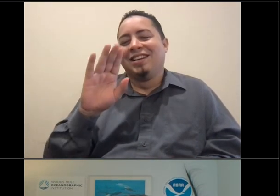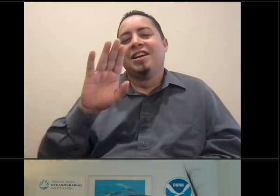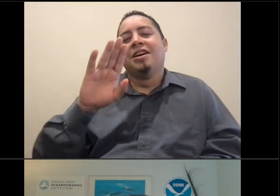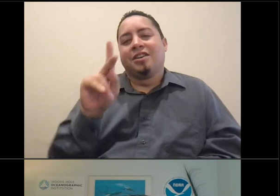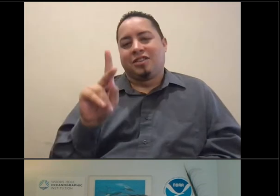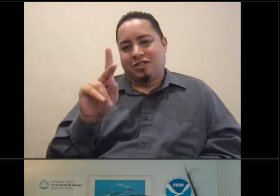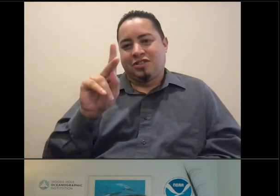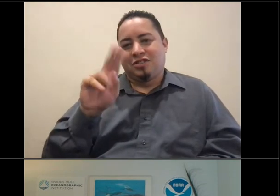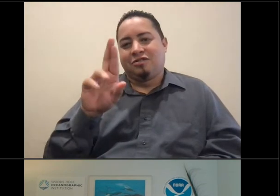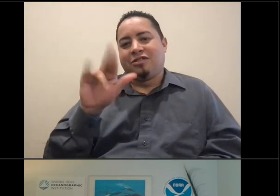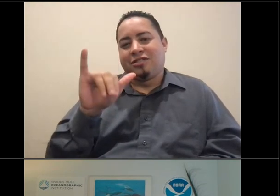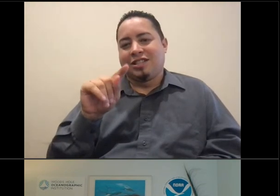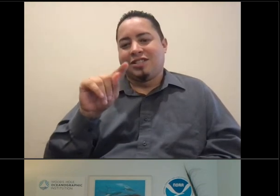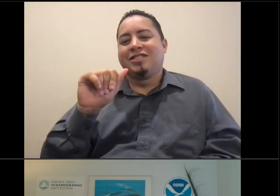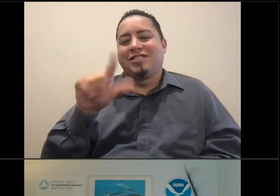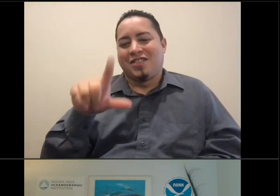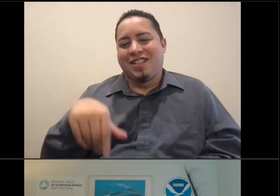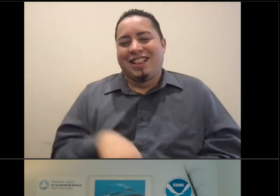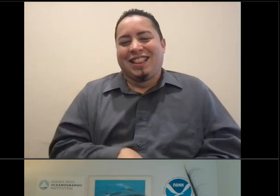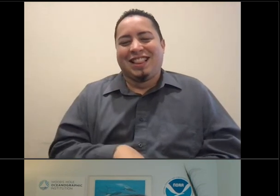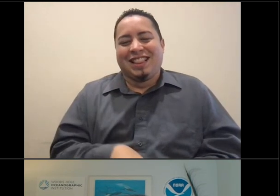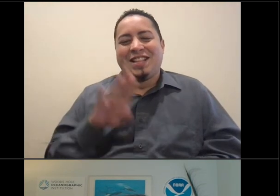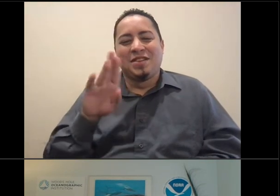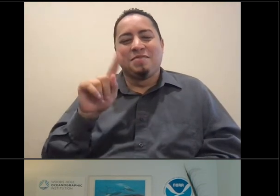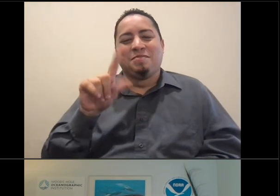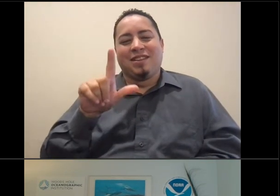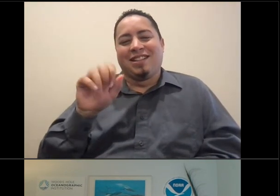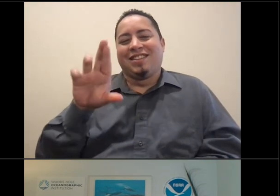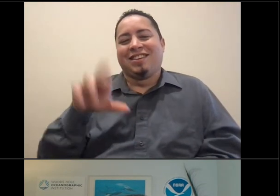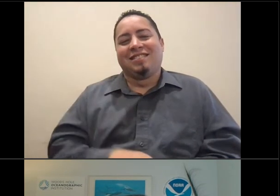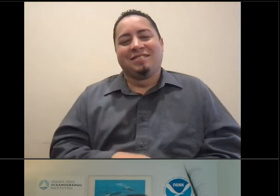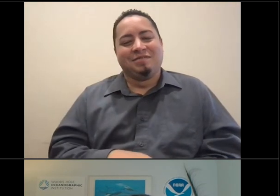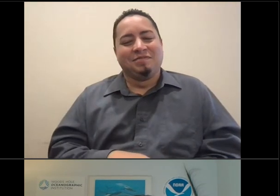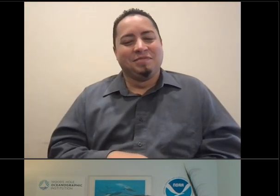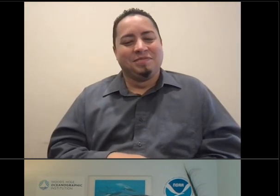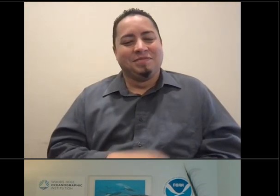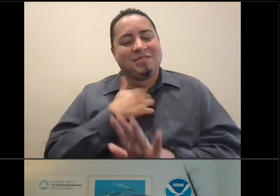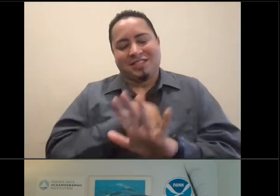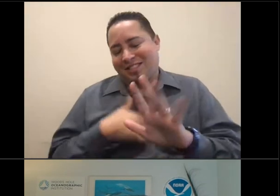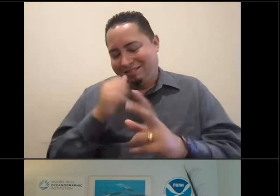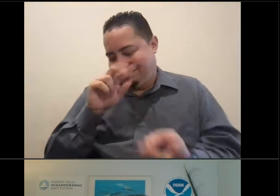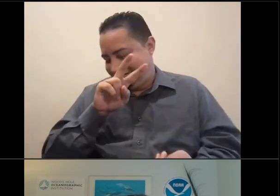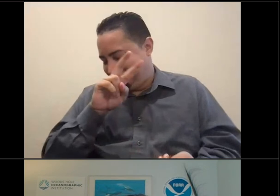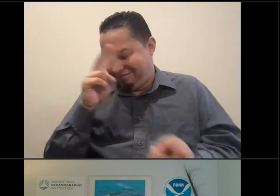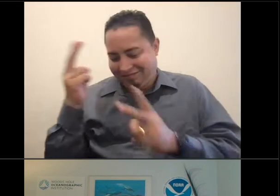And Krystal, I'm sorry. Sorry about that. It's one of those days.